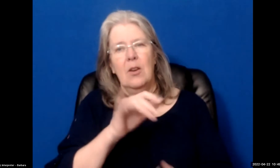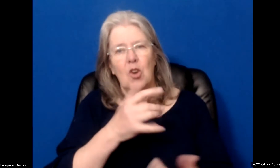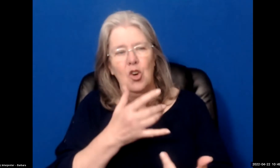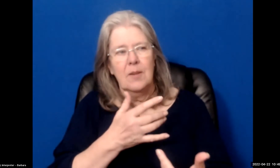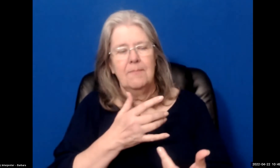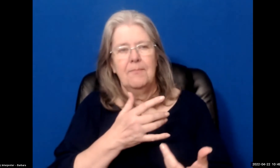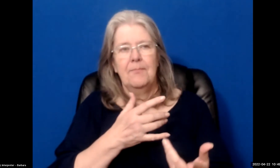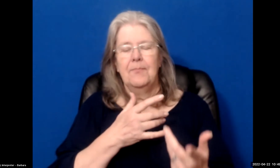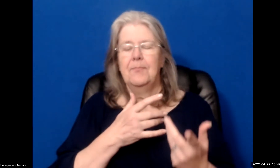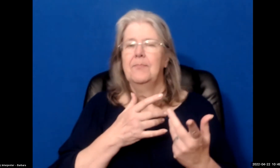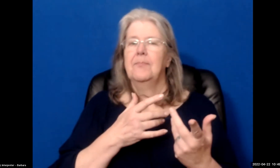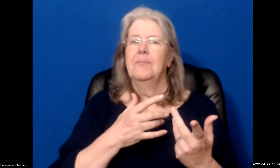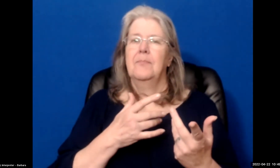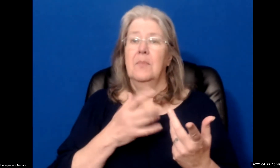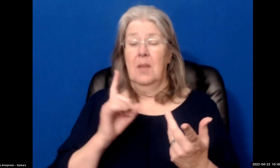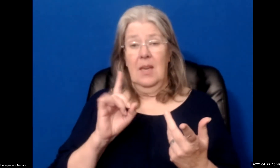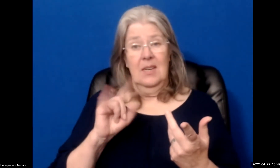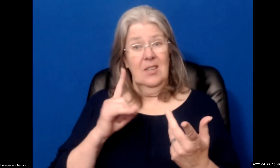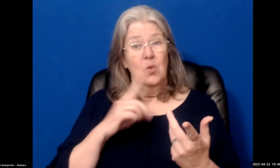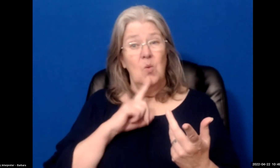really going to provide protection for her?